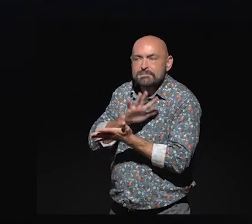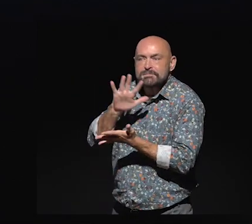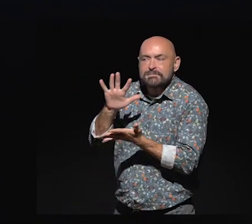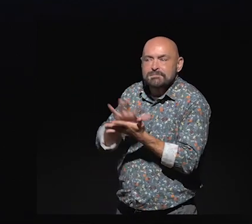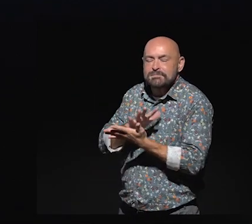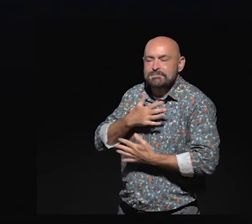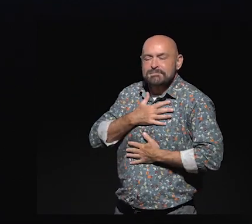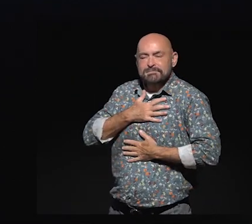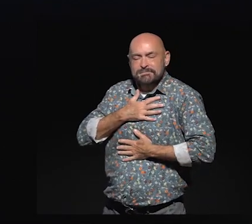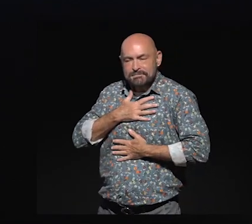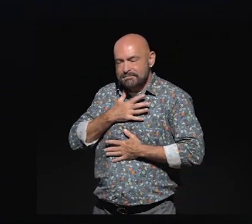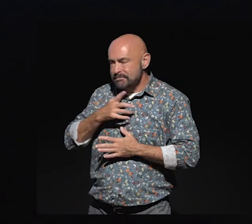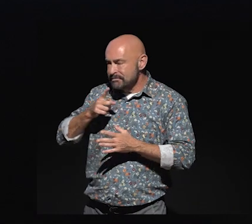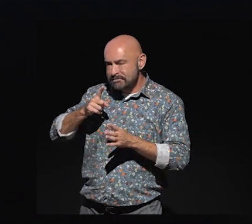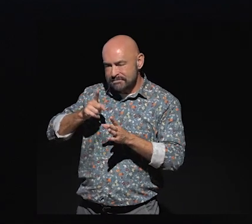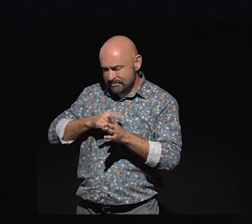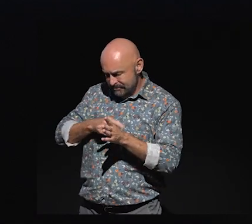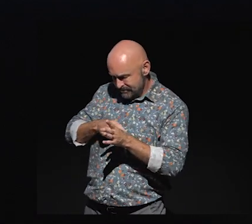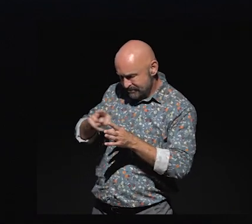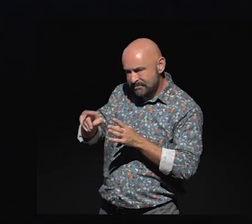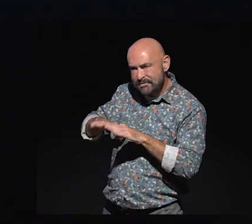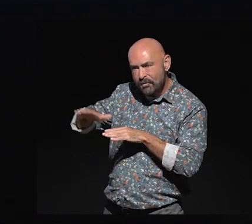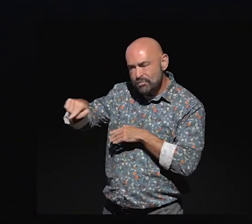of this young whipper-snapper in a future generation